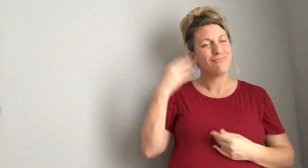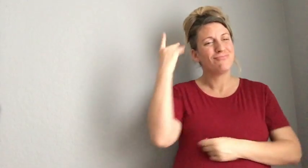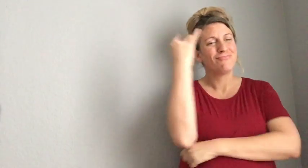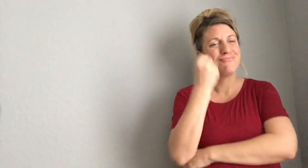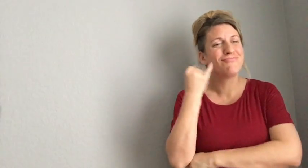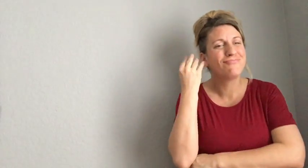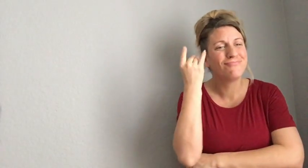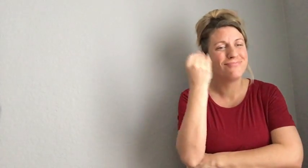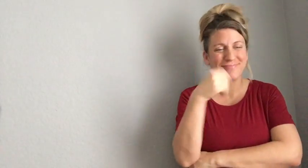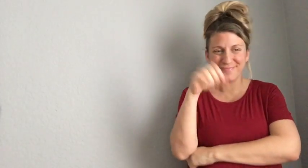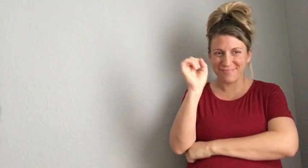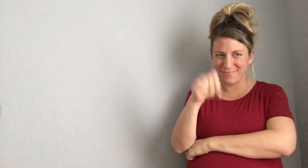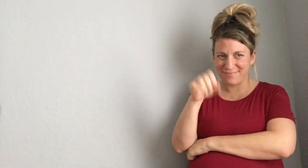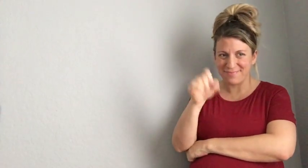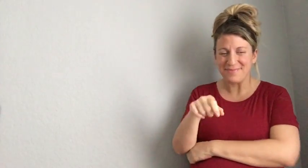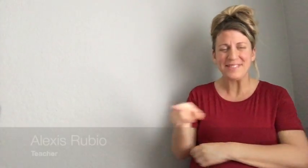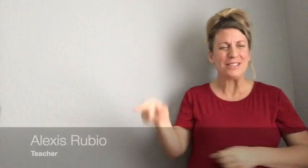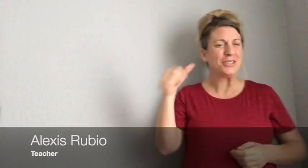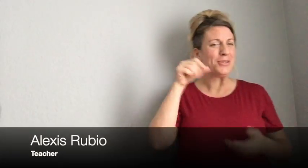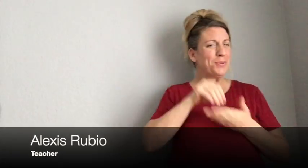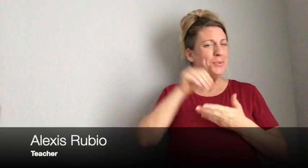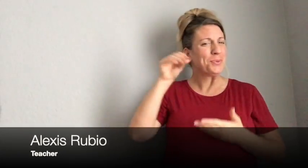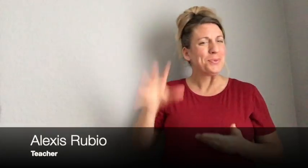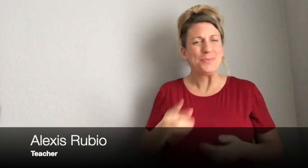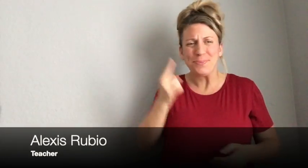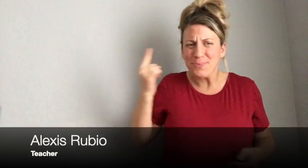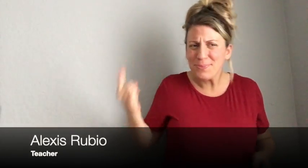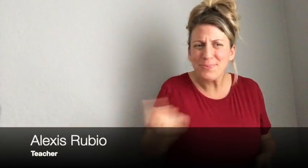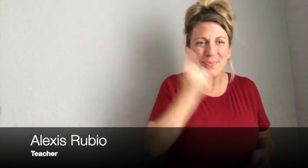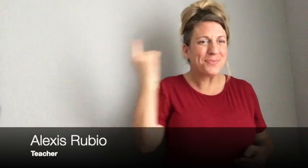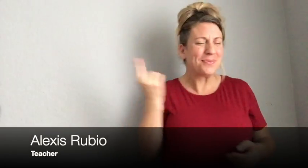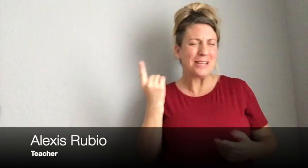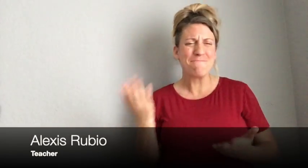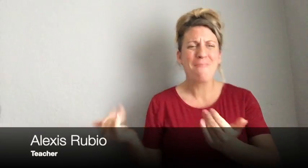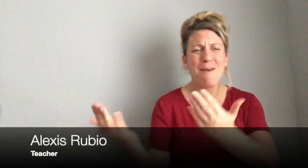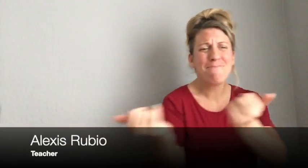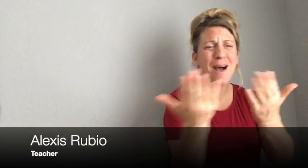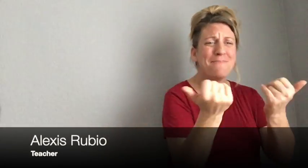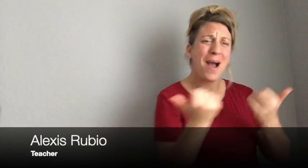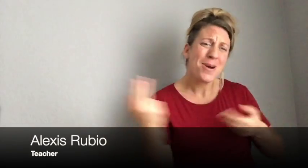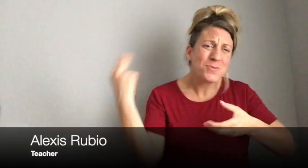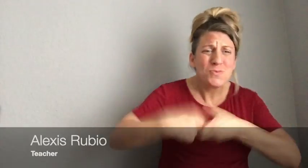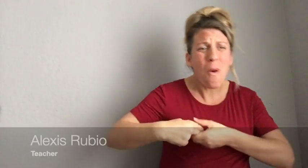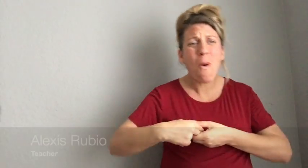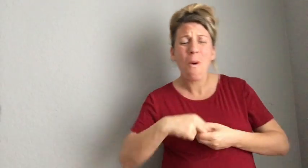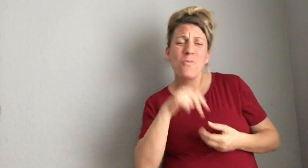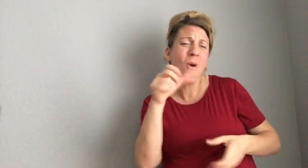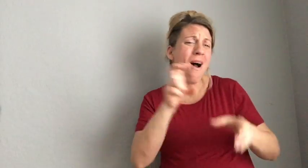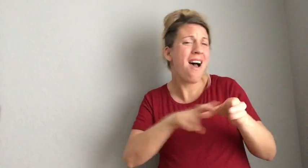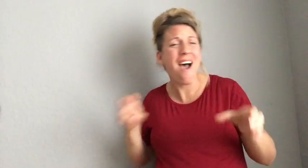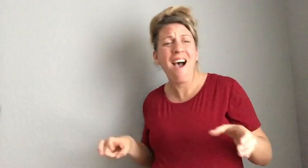I thought long and hard about this one. But yes, most certainly this student is asking